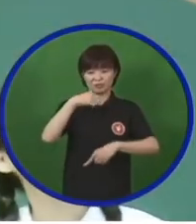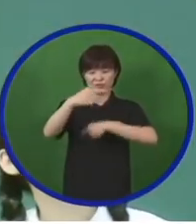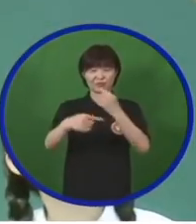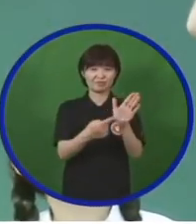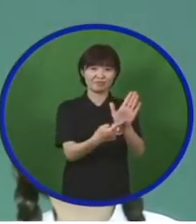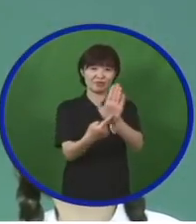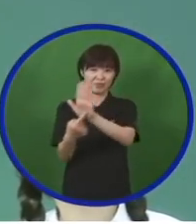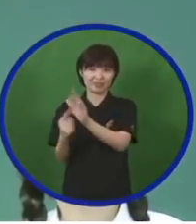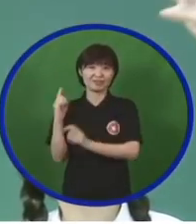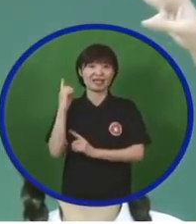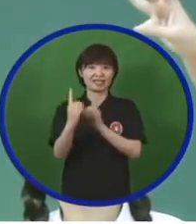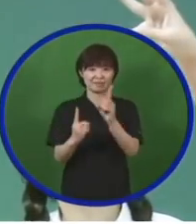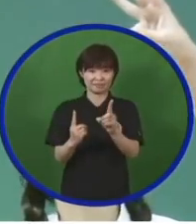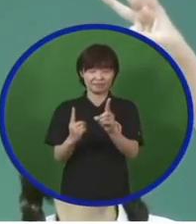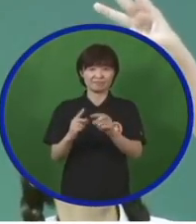(Video)